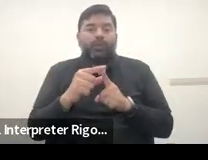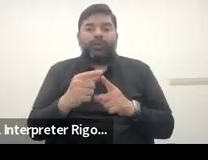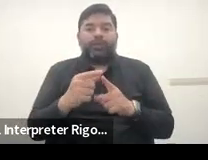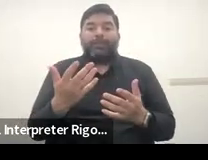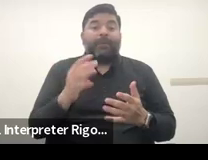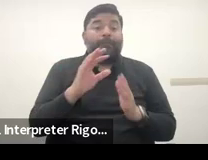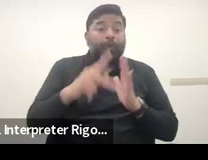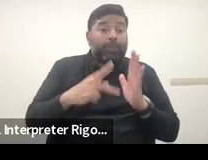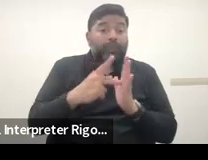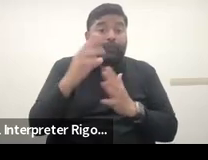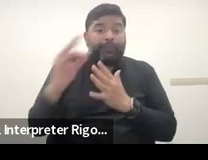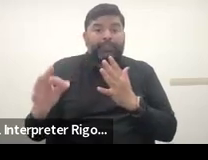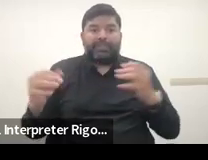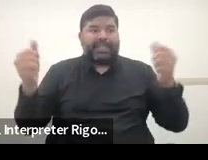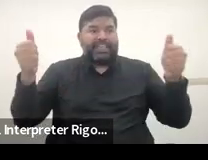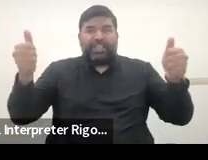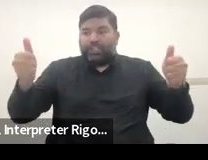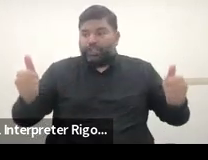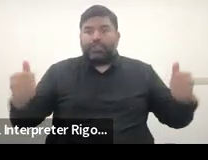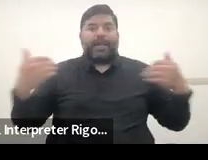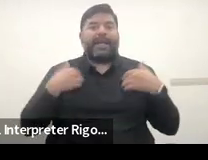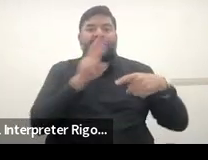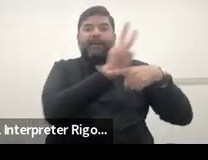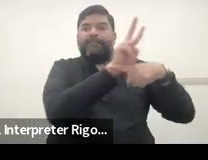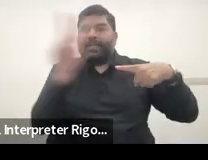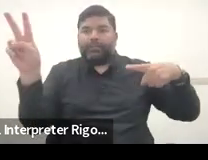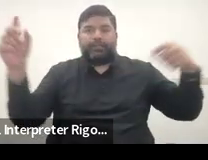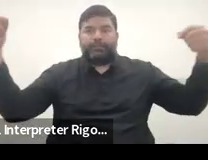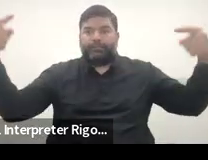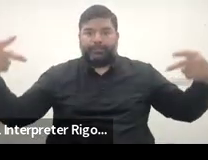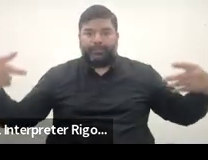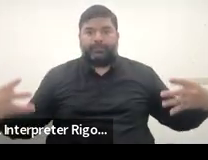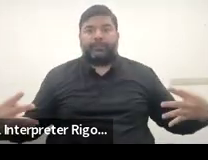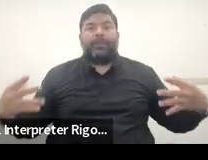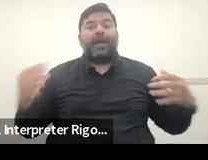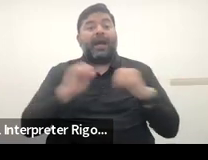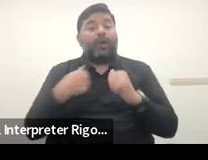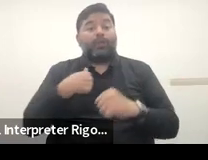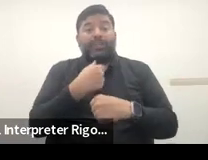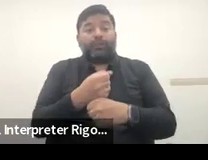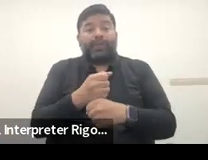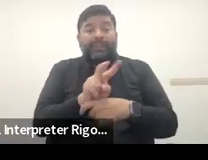things, each one gets a vector and the way that we create that vector is by training a model to